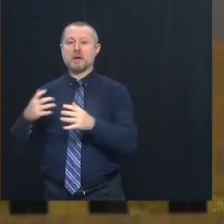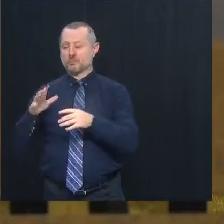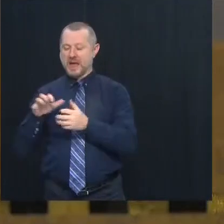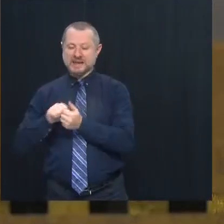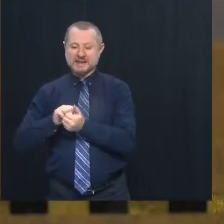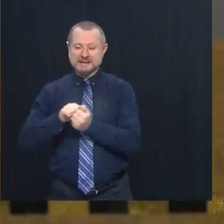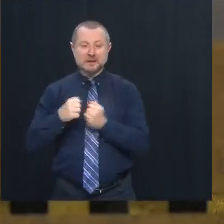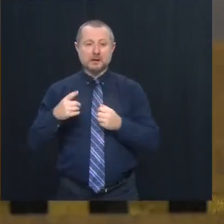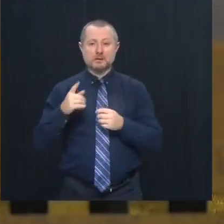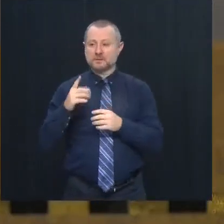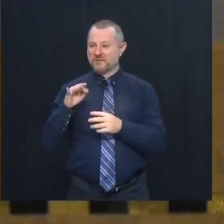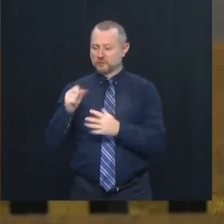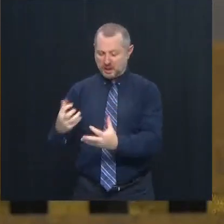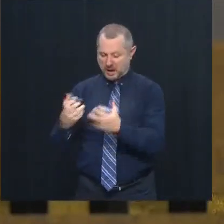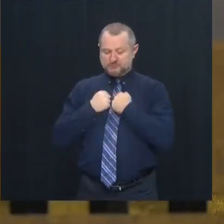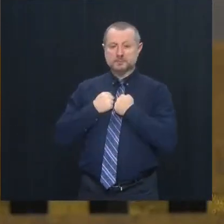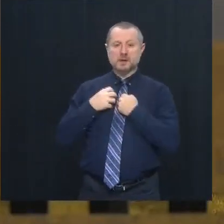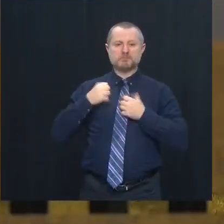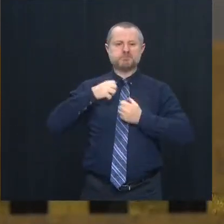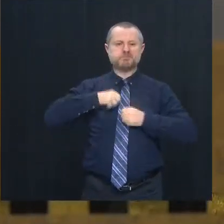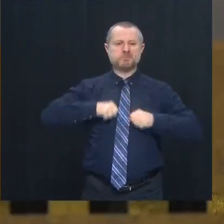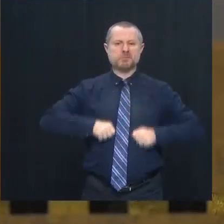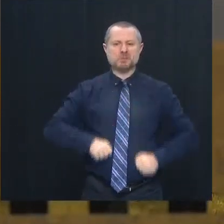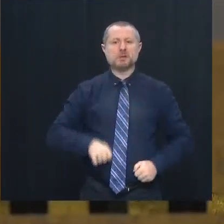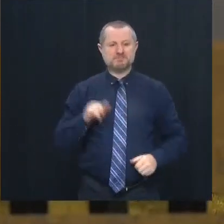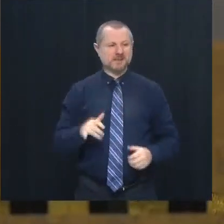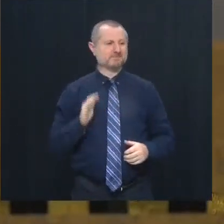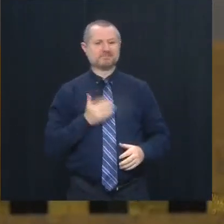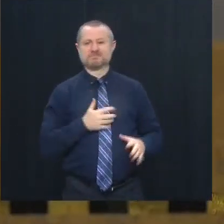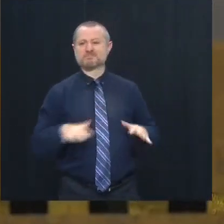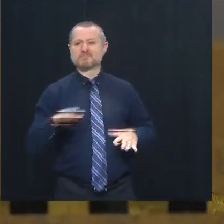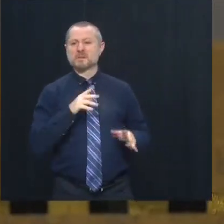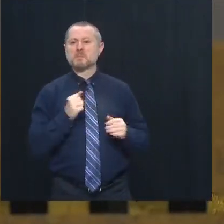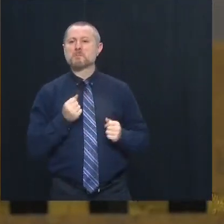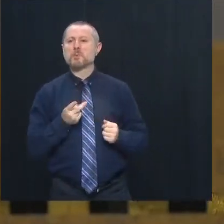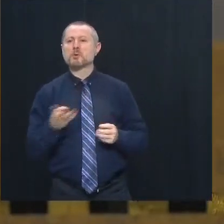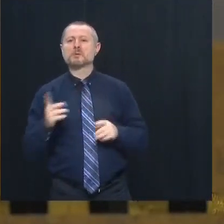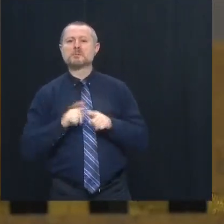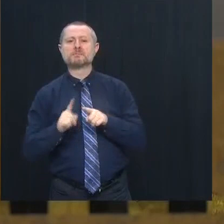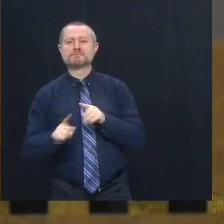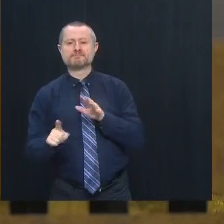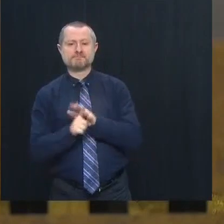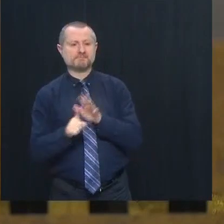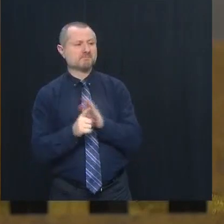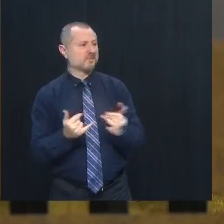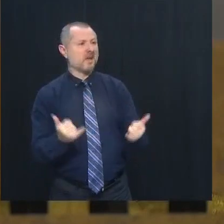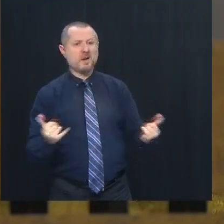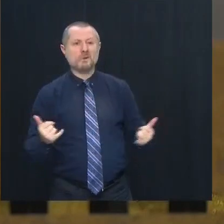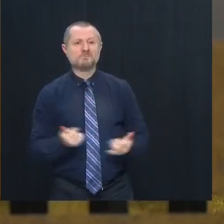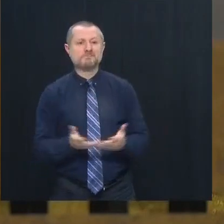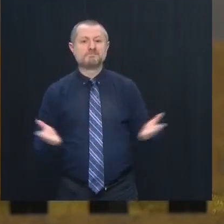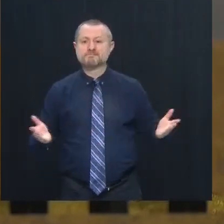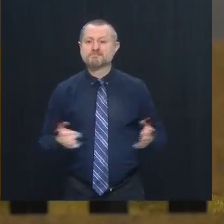AND WHEN YOUR IMMUNE SYSTEM IS WEAKENED, THEN YOU GET ATTACKED BY OTHER VIRUSES. THAT'S WHAT HAPPENED TO AMERICA.